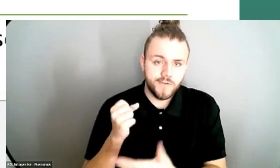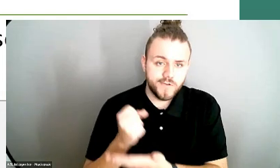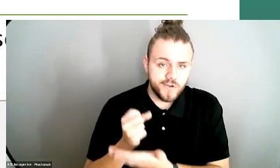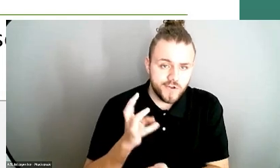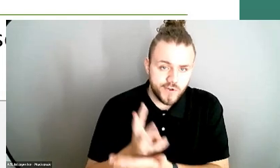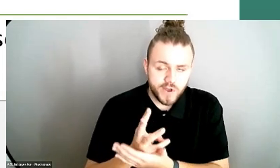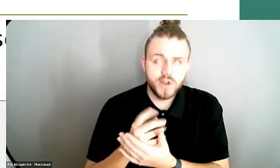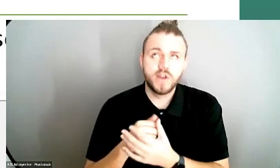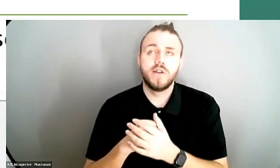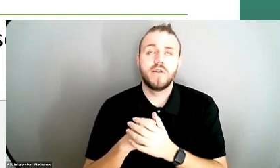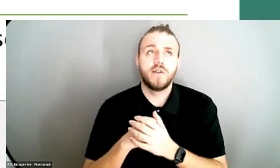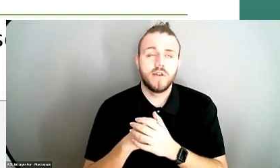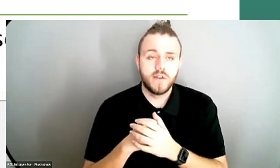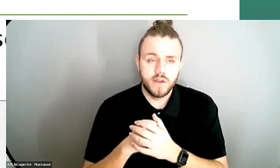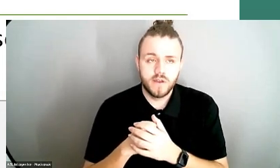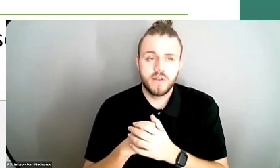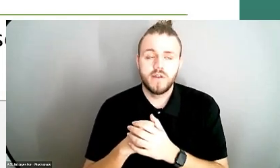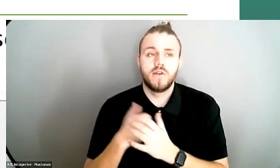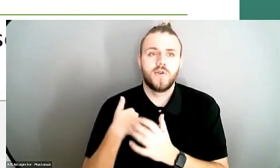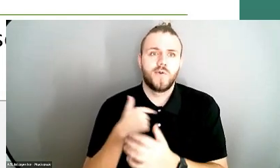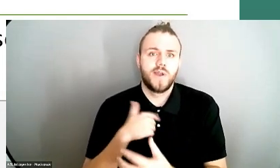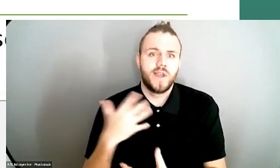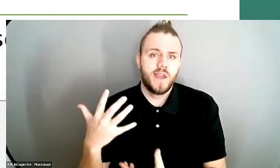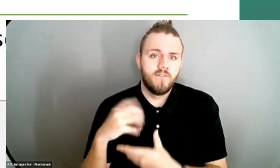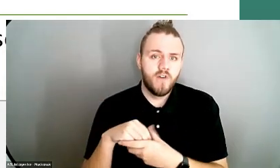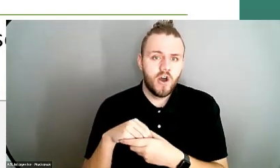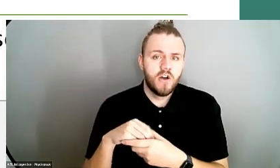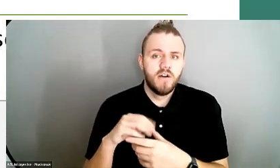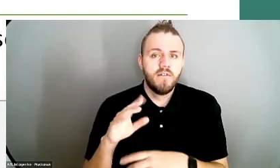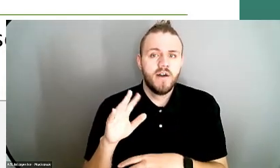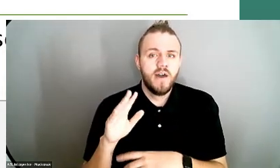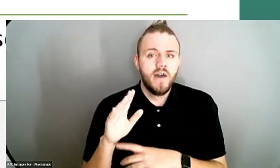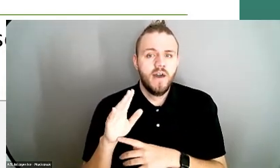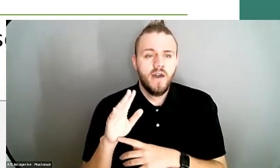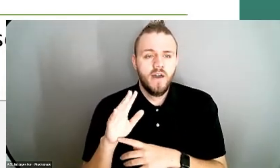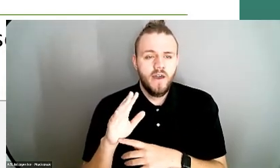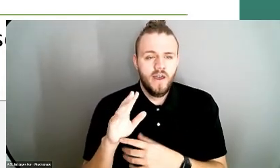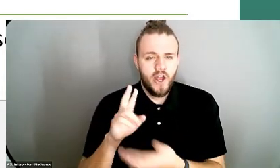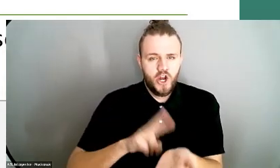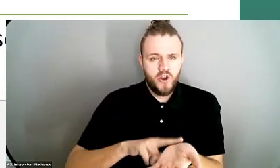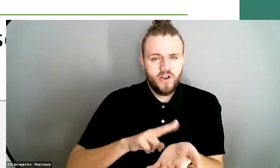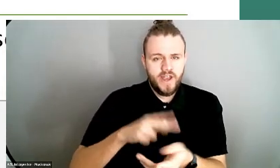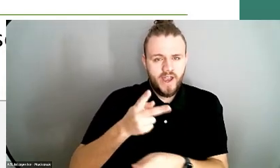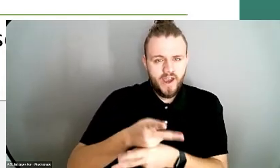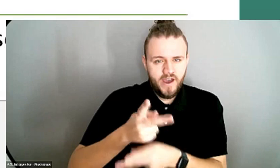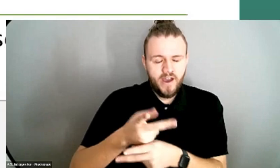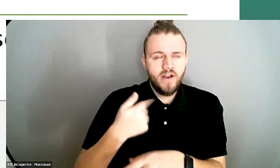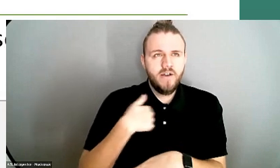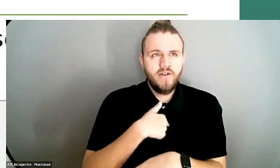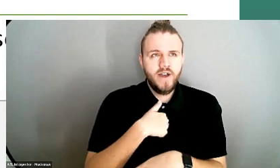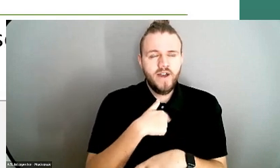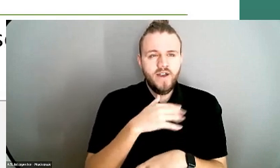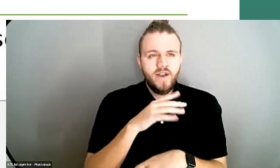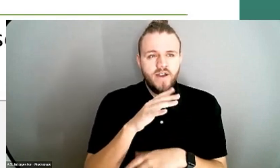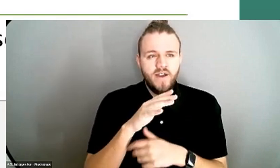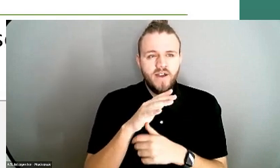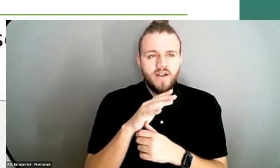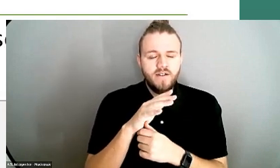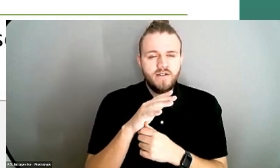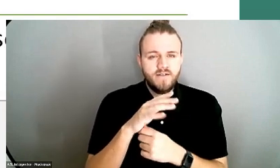We involve nursing care and we make sure that